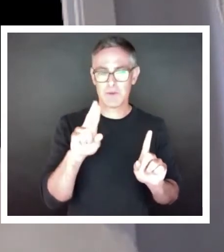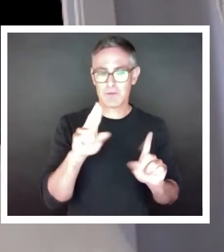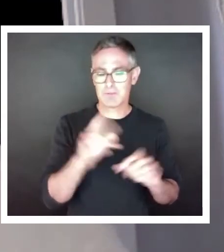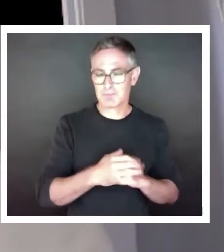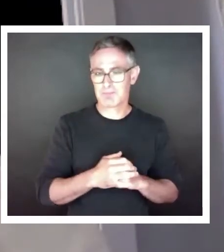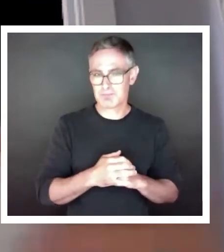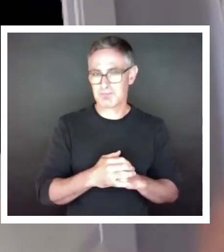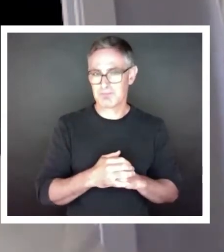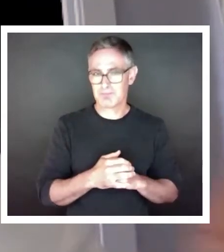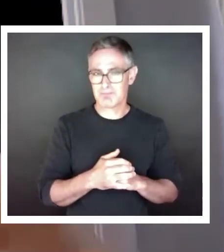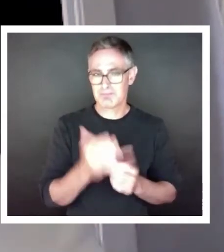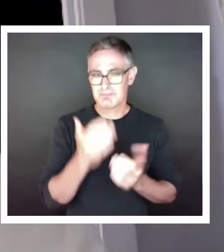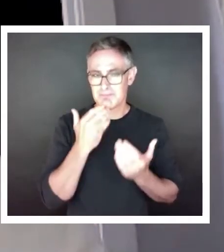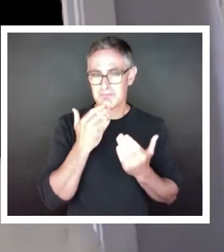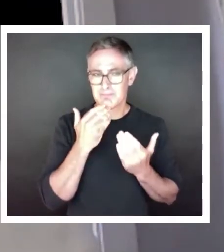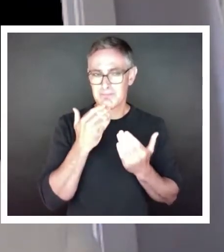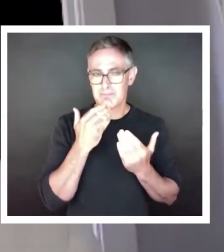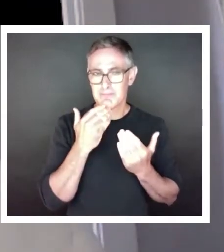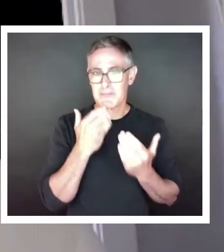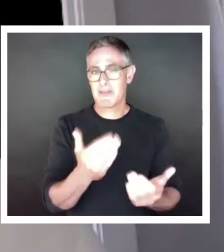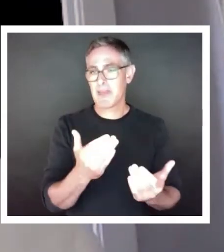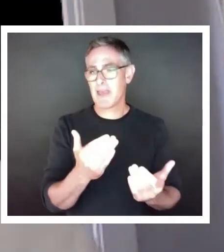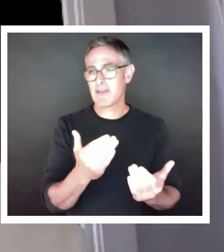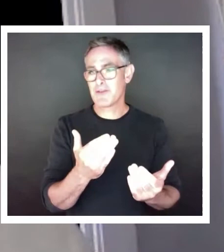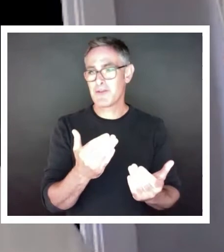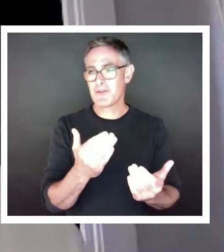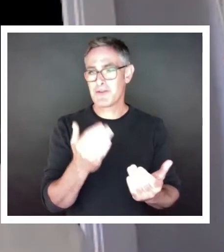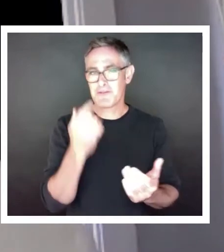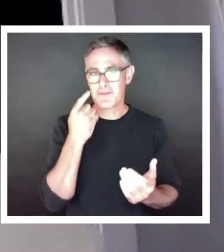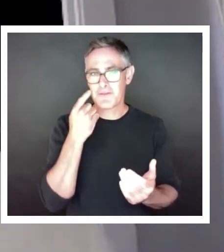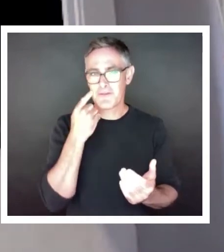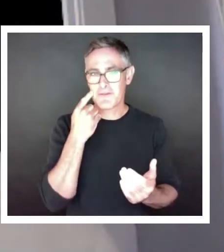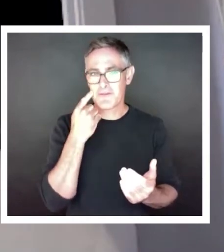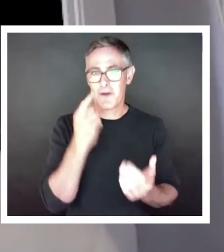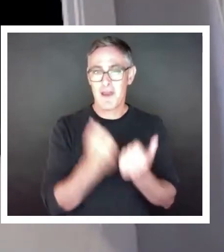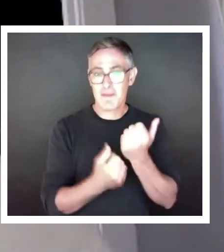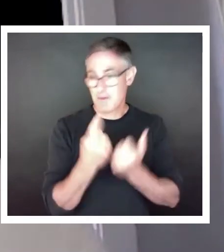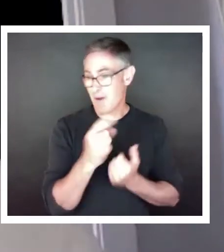Thank you for everyone for your final word